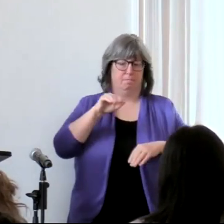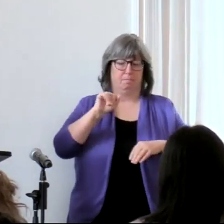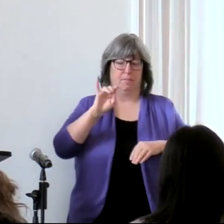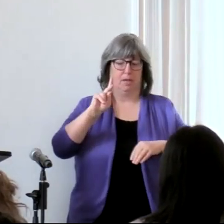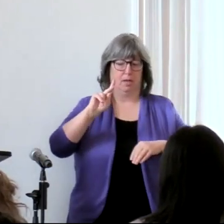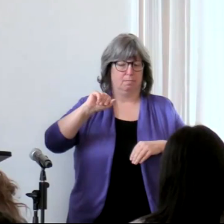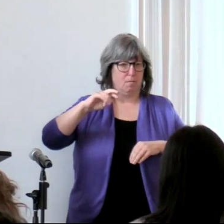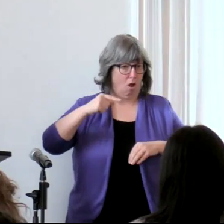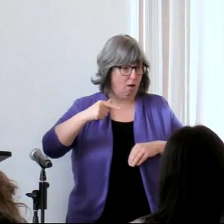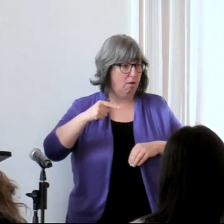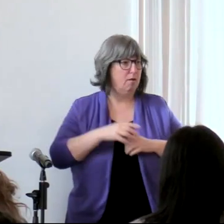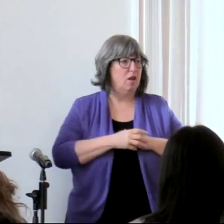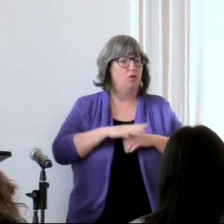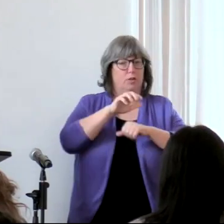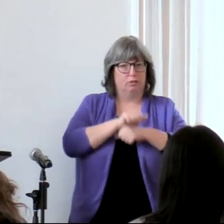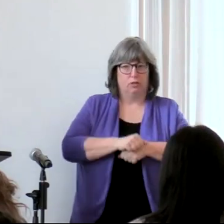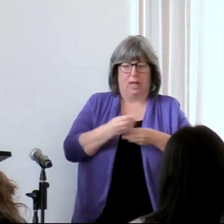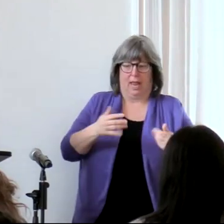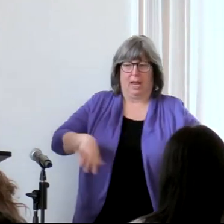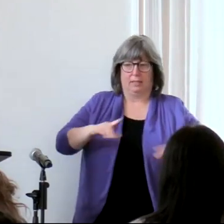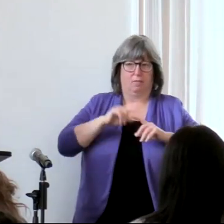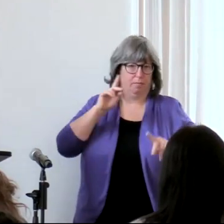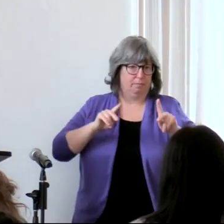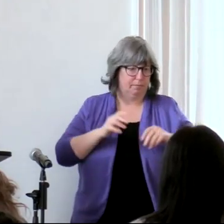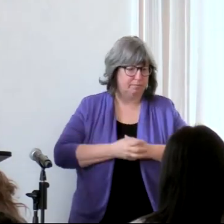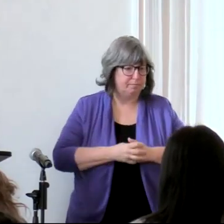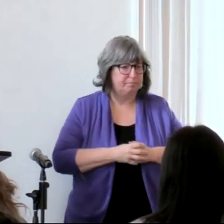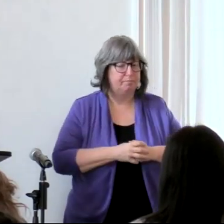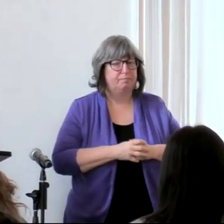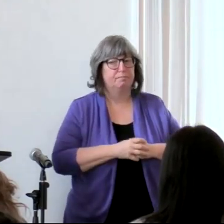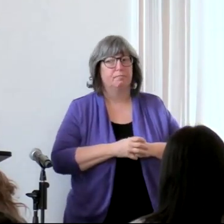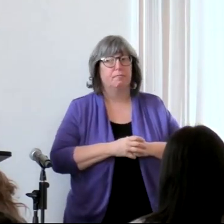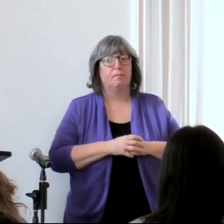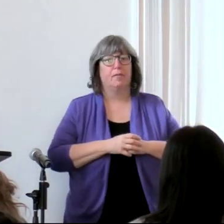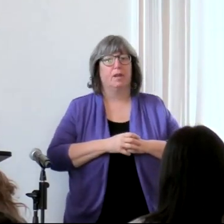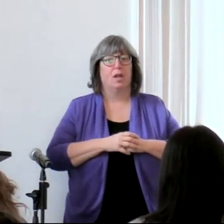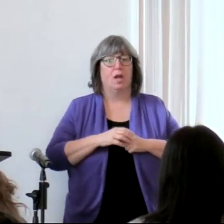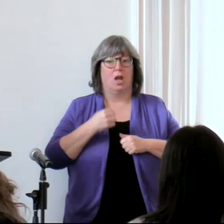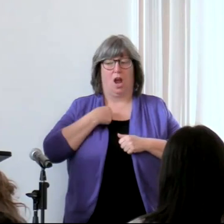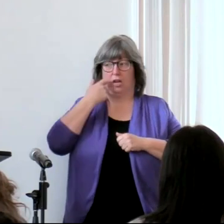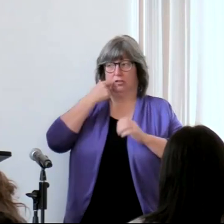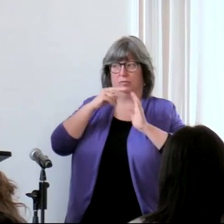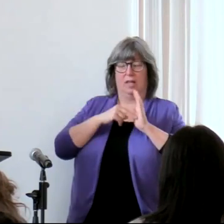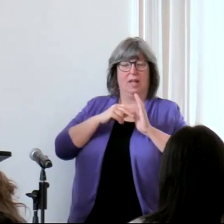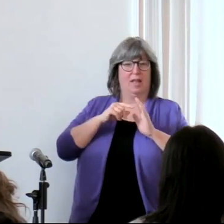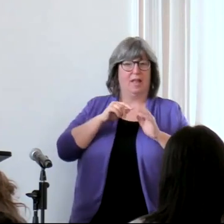the traditional and ancestral lands of Mi'kmaq Nation. The statement I just read is a land acknowledgment